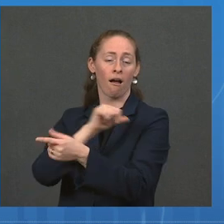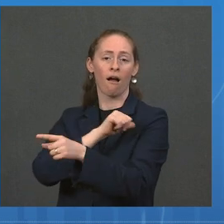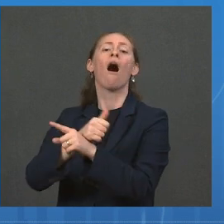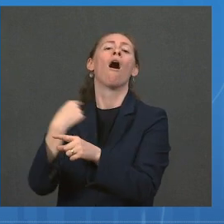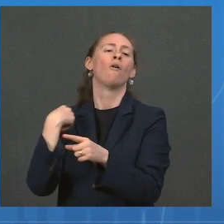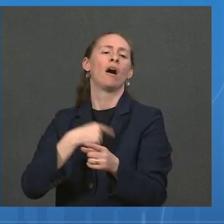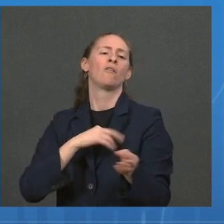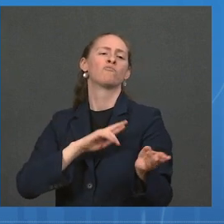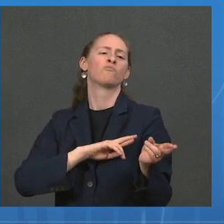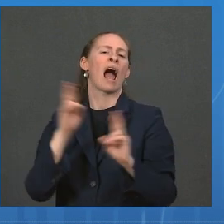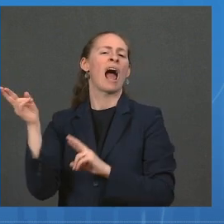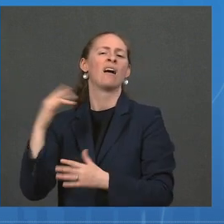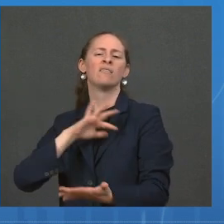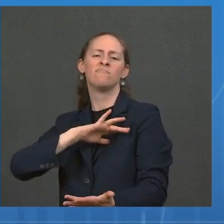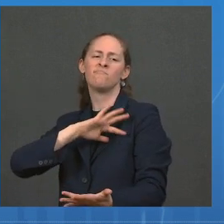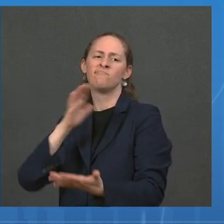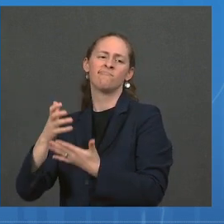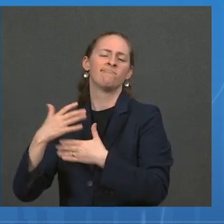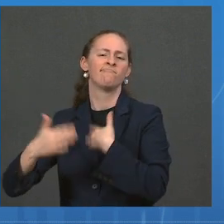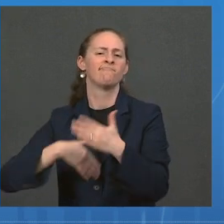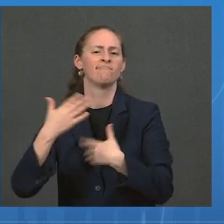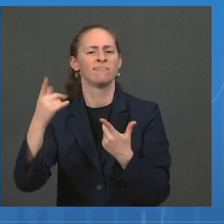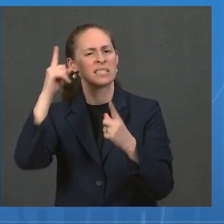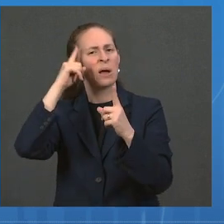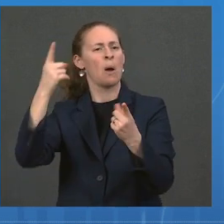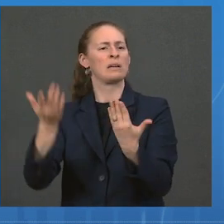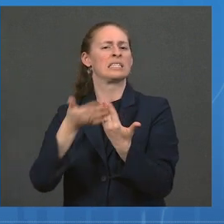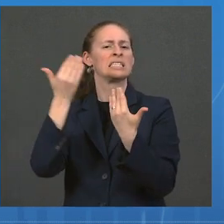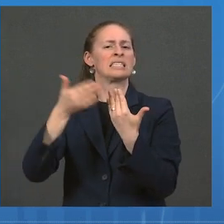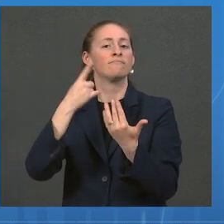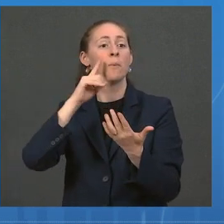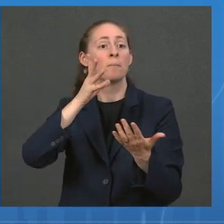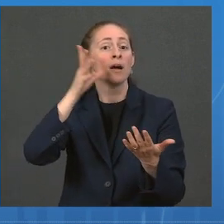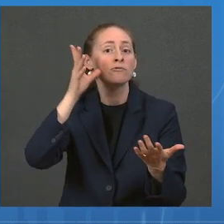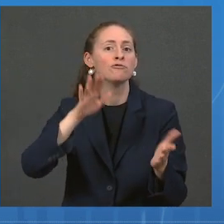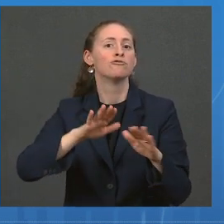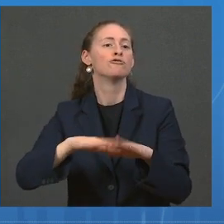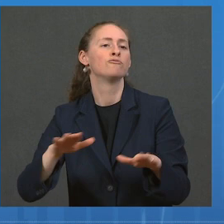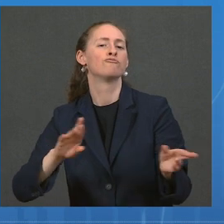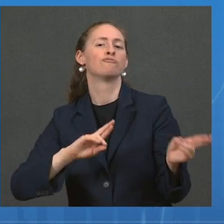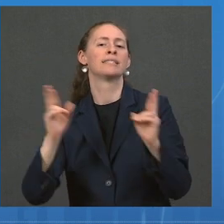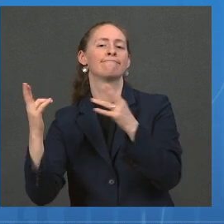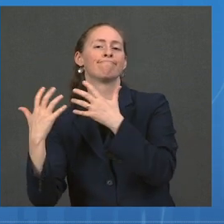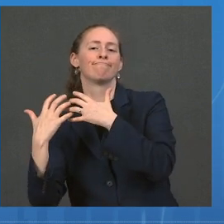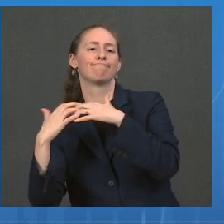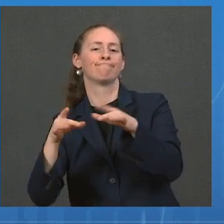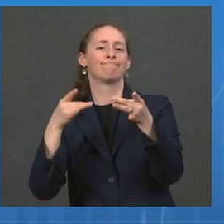We'll make it convenient and easy for parents and kids by bringing vaccines to pediatricians' offices,